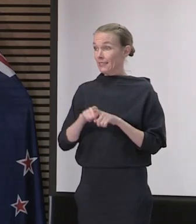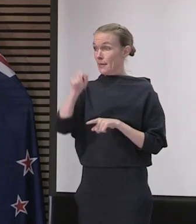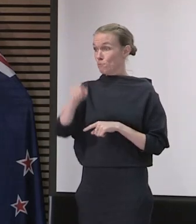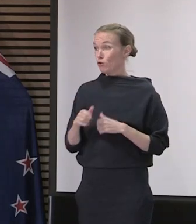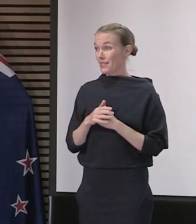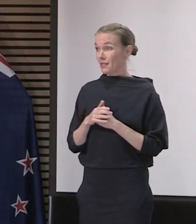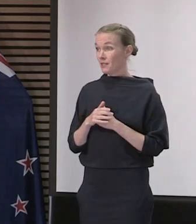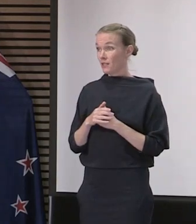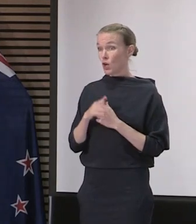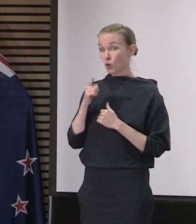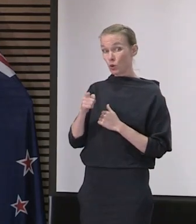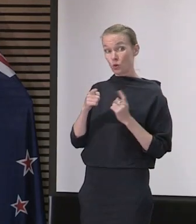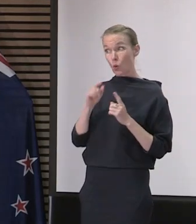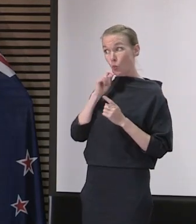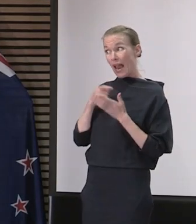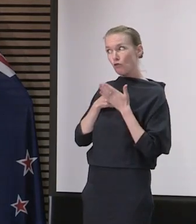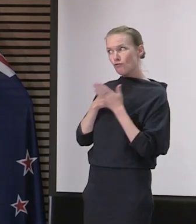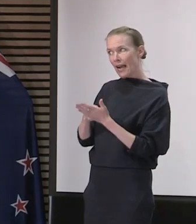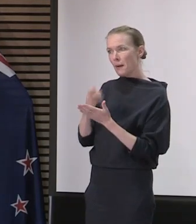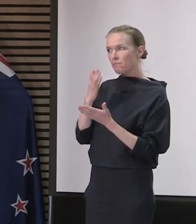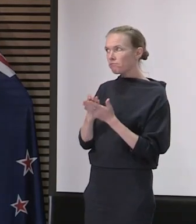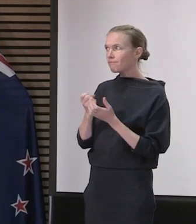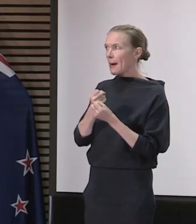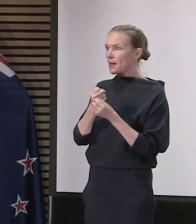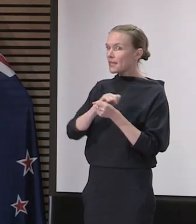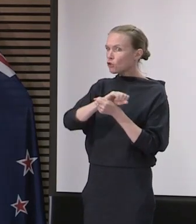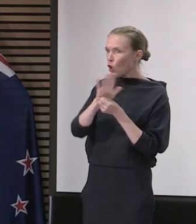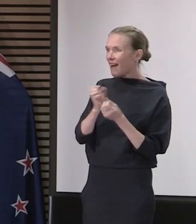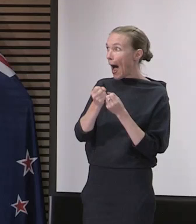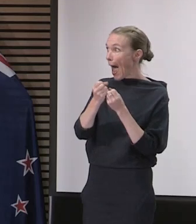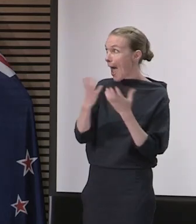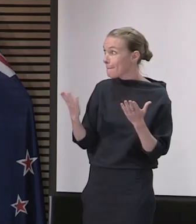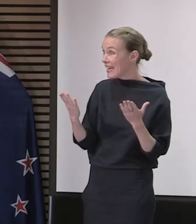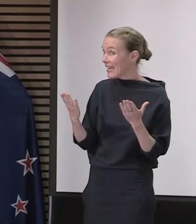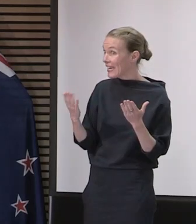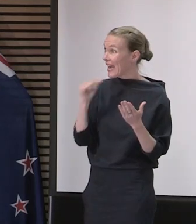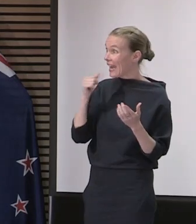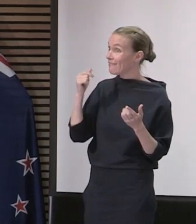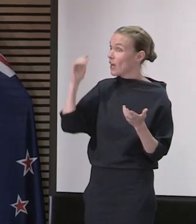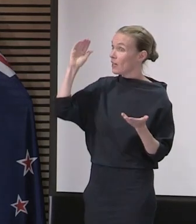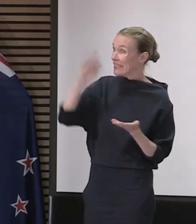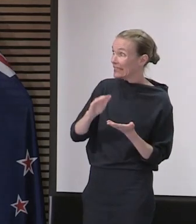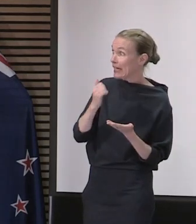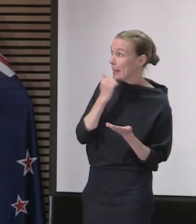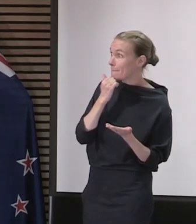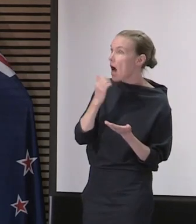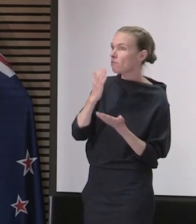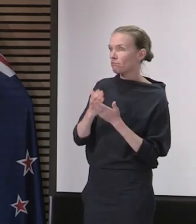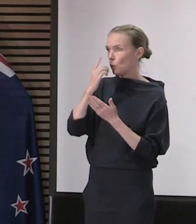people be looking at that suggest we may move into two or not?